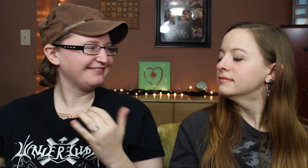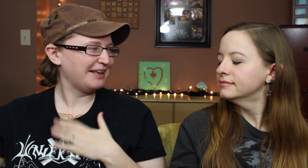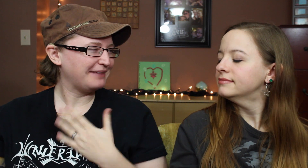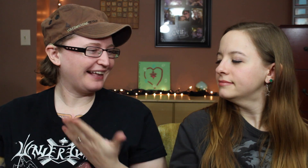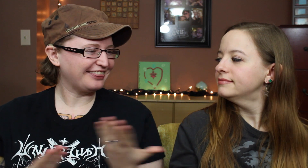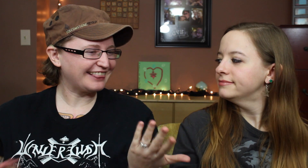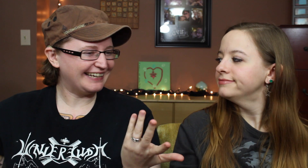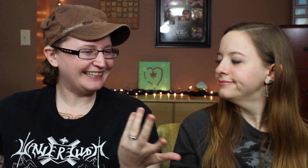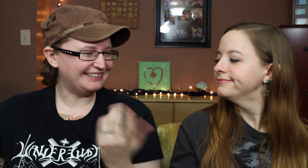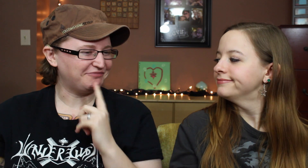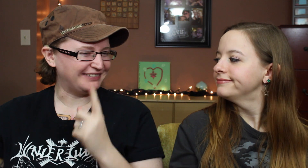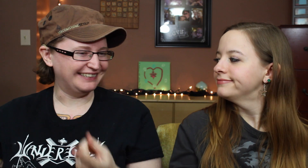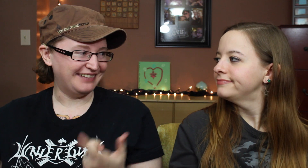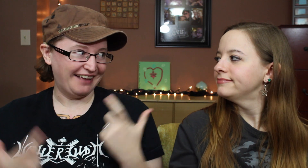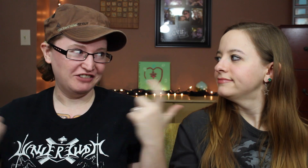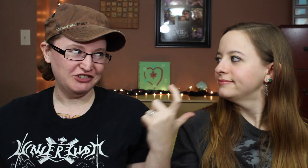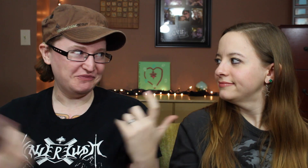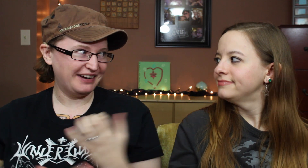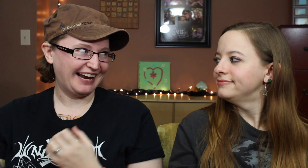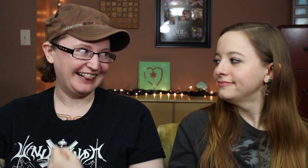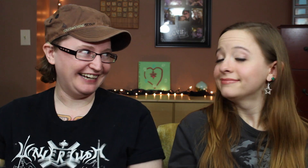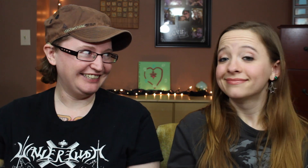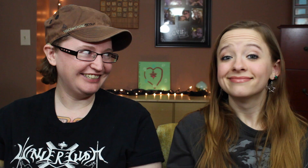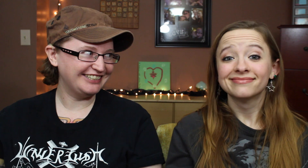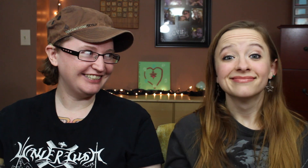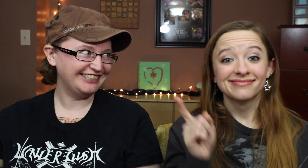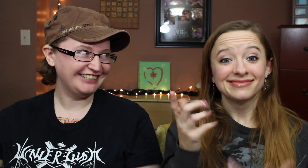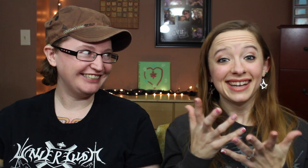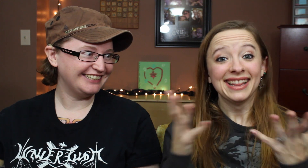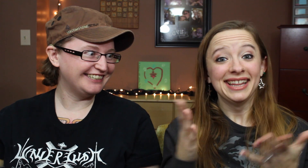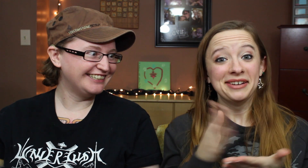more a collection type of thing. I have a huge collection.